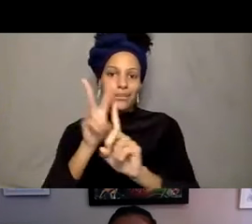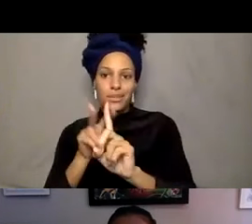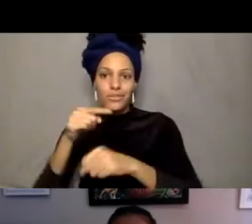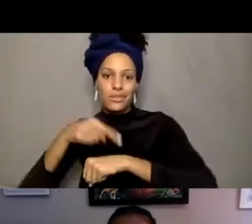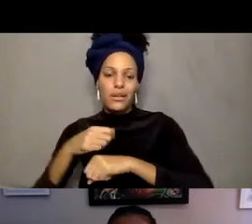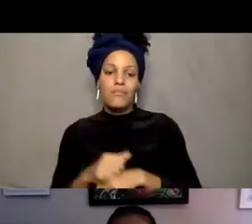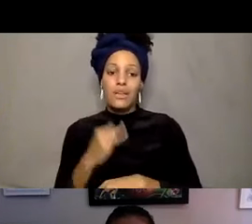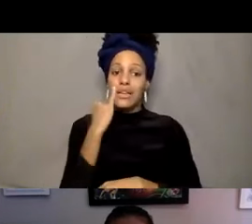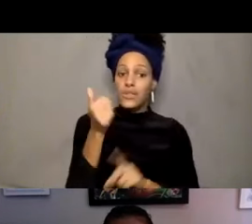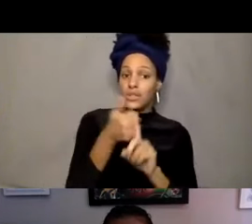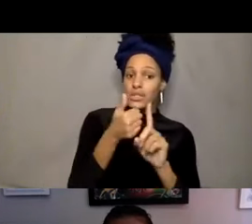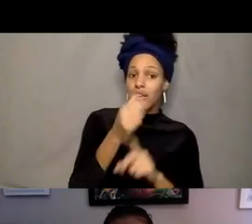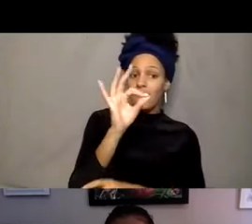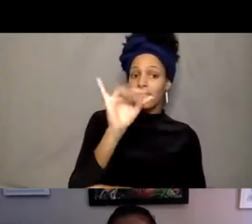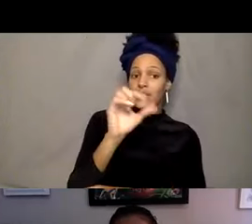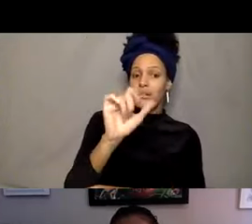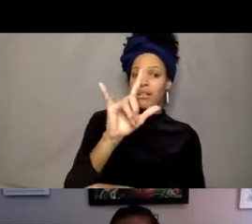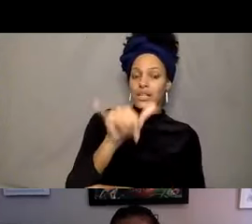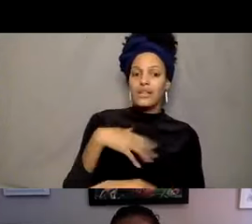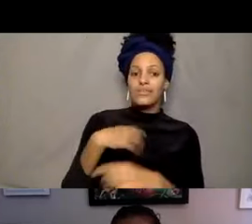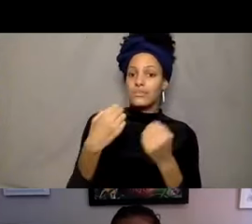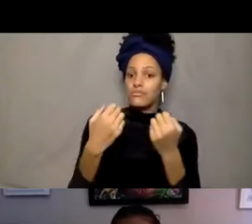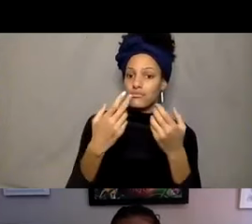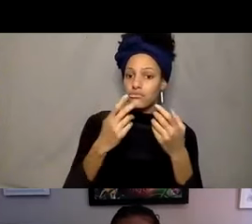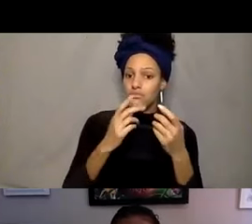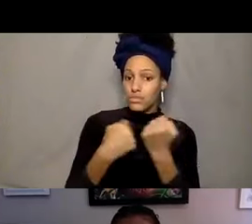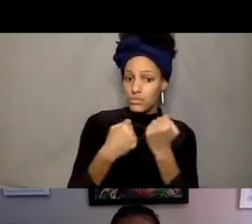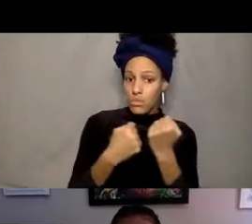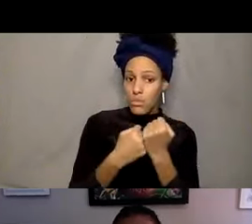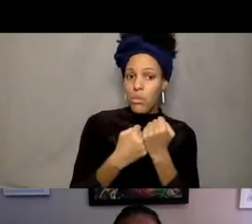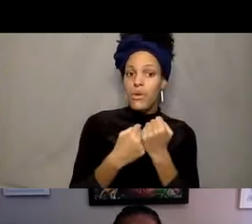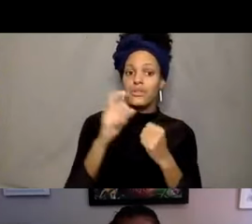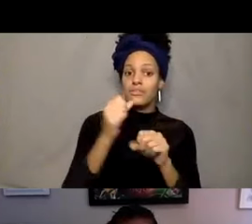If you are a fiscal-sponsored group, you will be required to upload a letter or email from the fiscal sponsor.